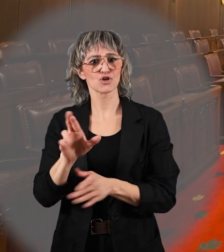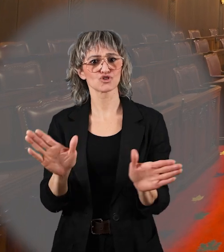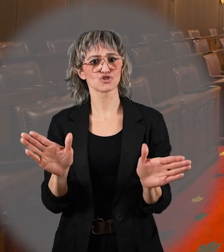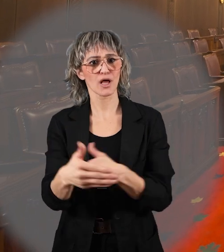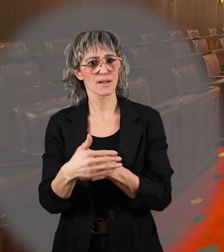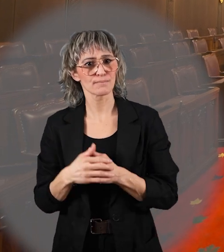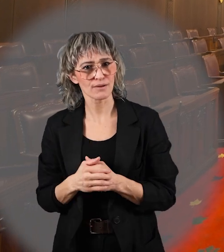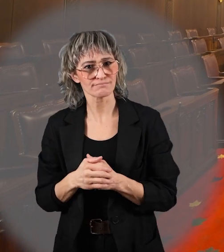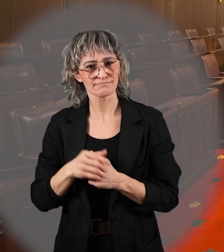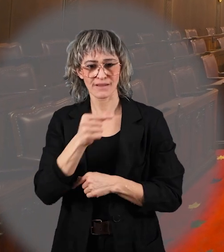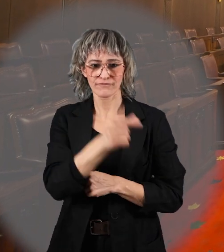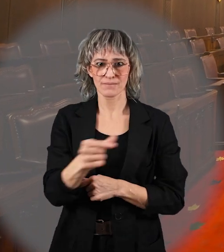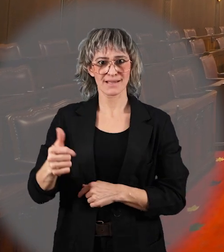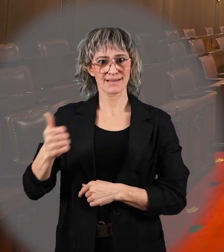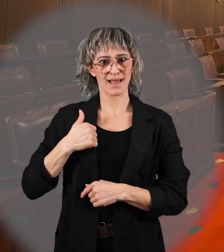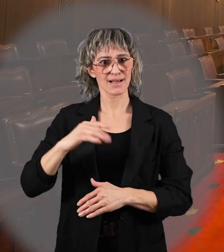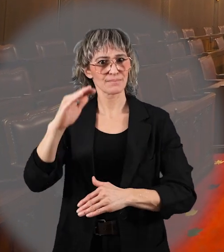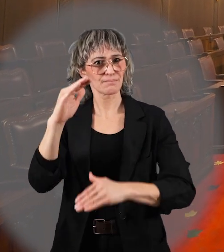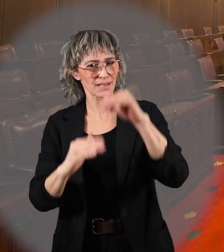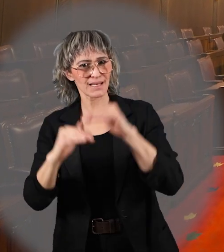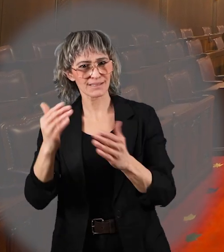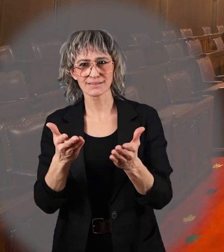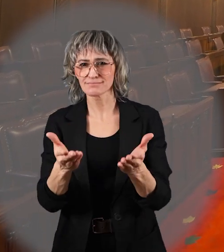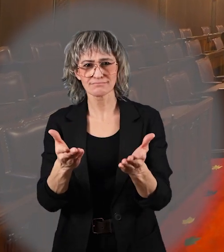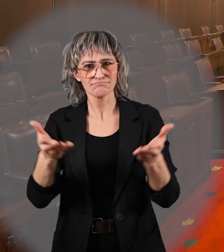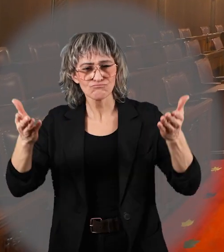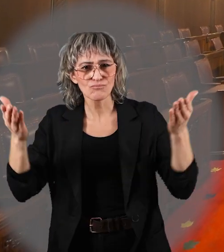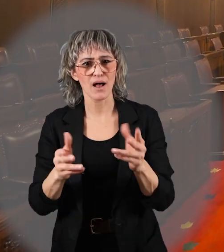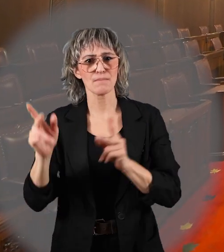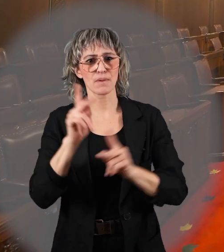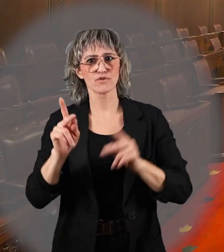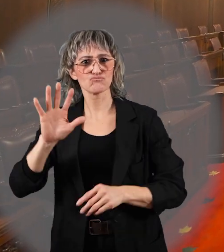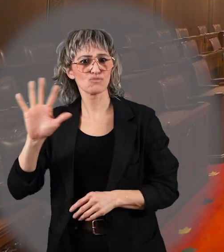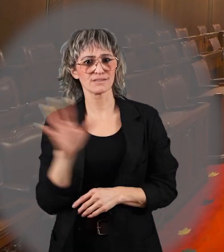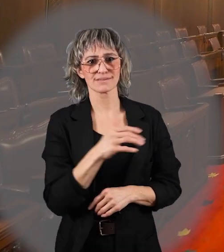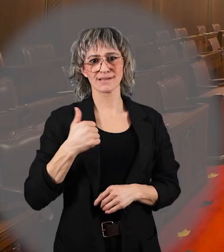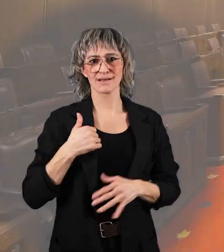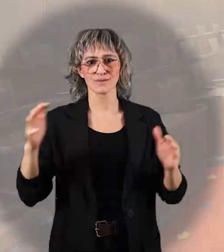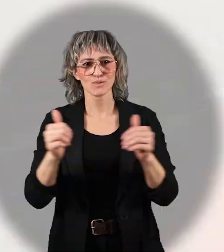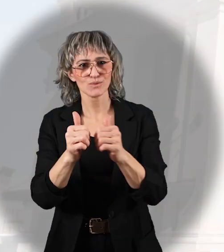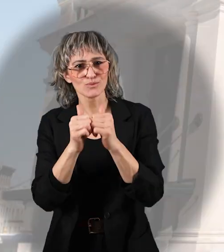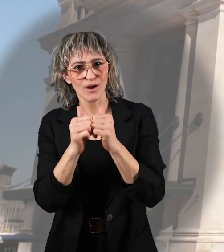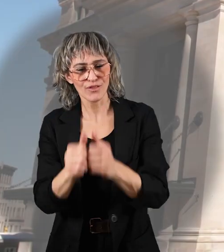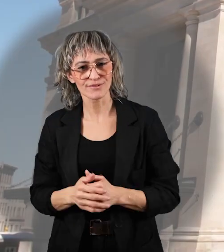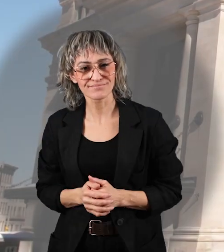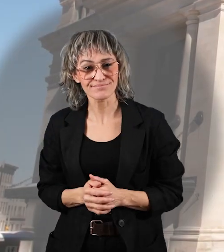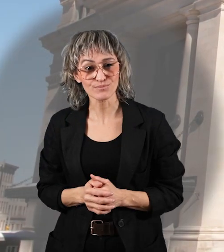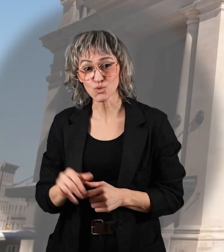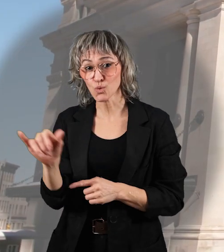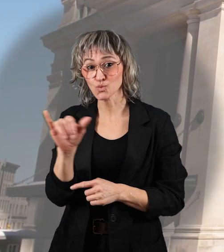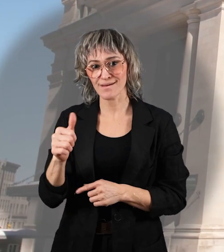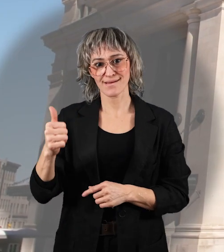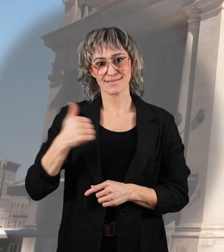has brought people together from across the country.